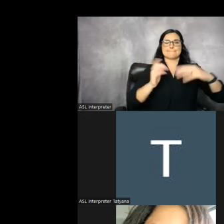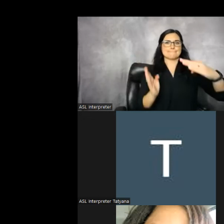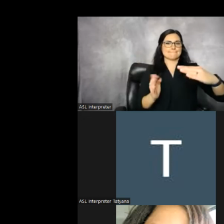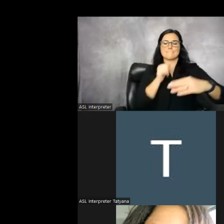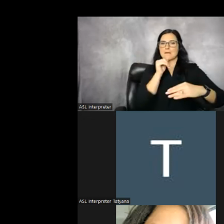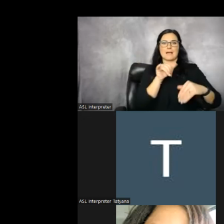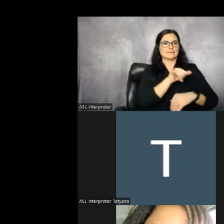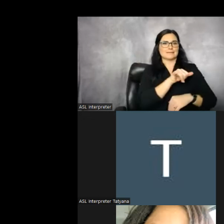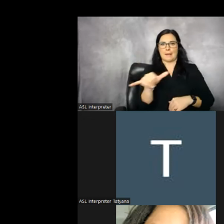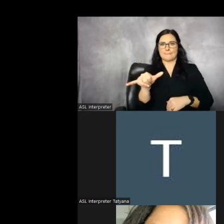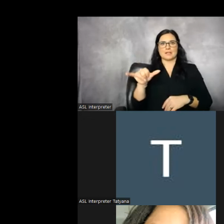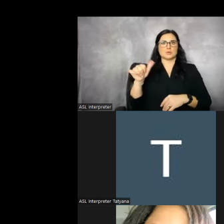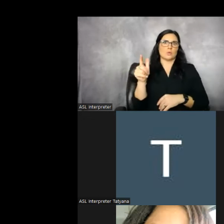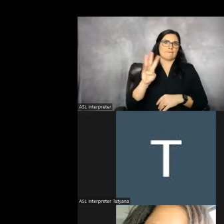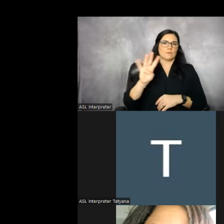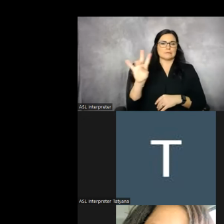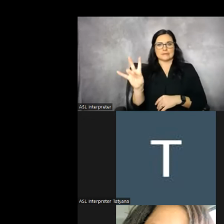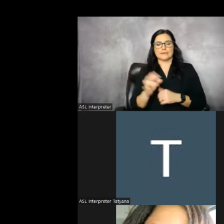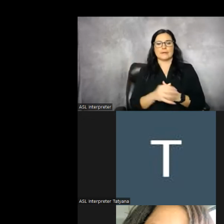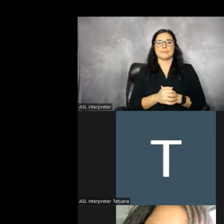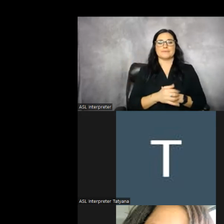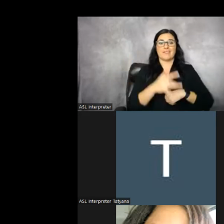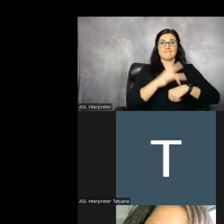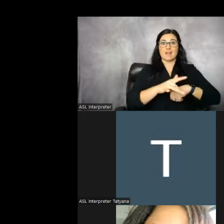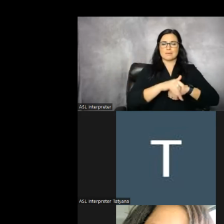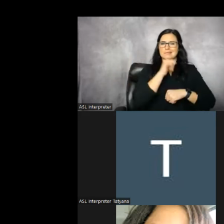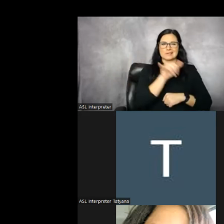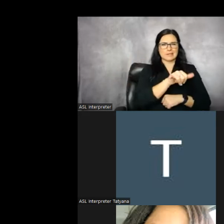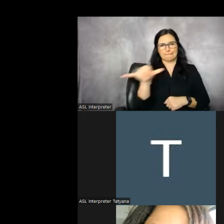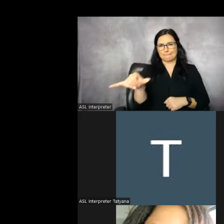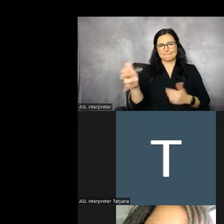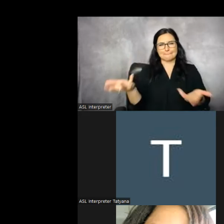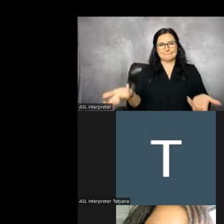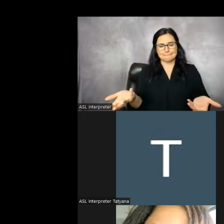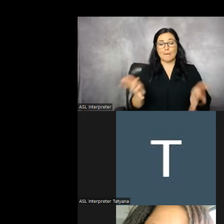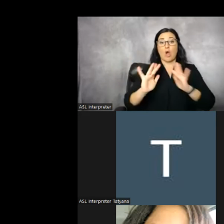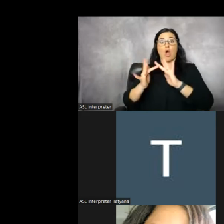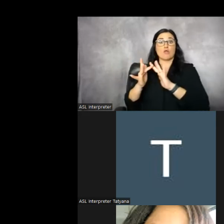it fails on the availability, right? So, the online software program that was available